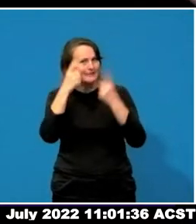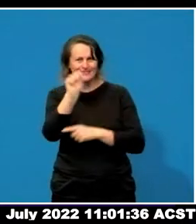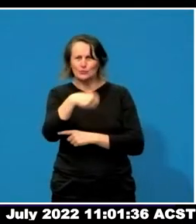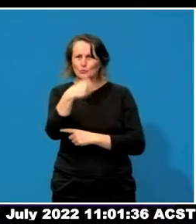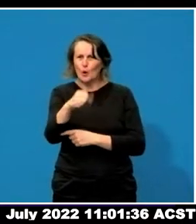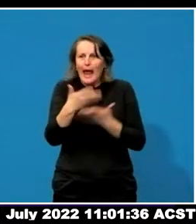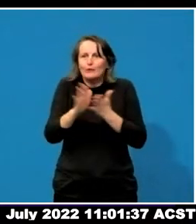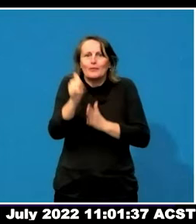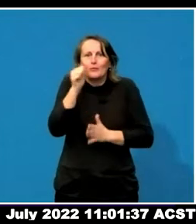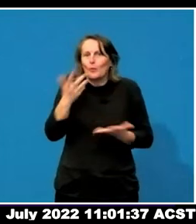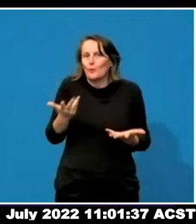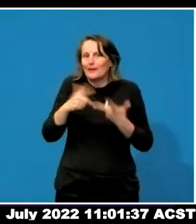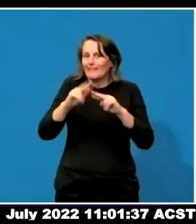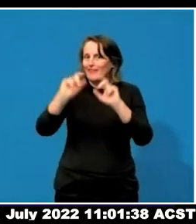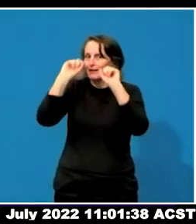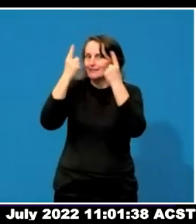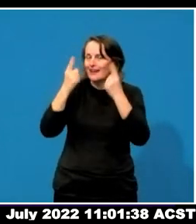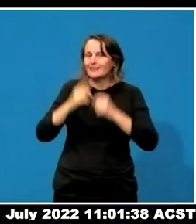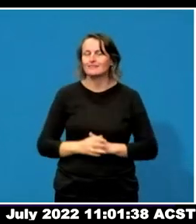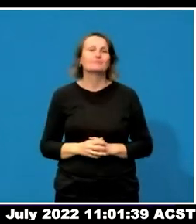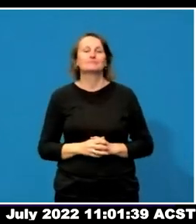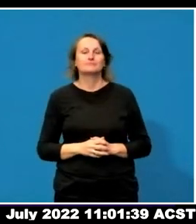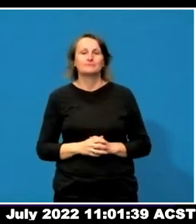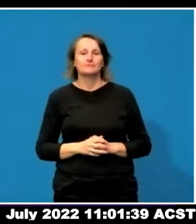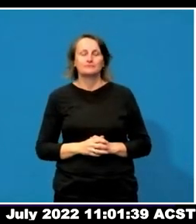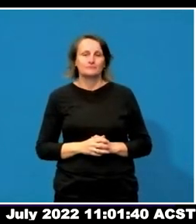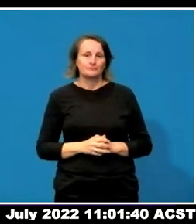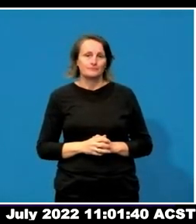An area which, in the experience of those assisting you, Commissioners, is often